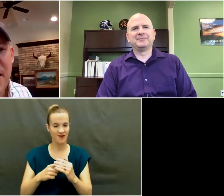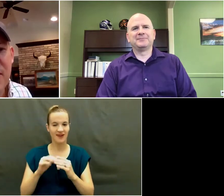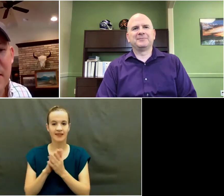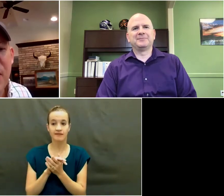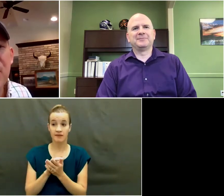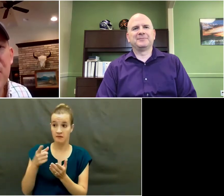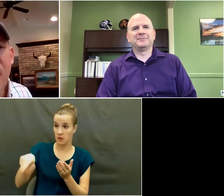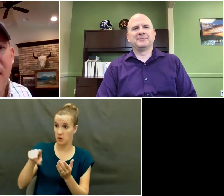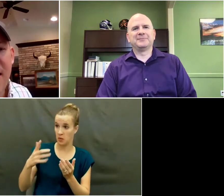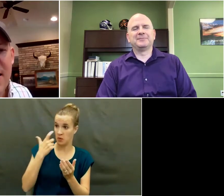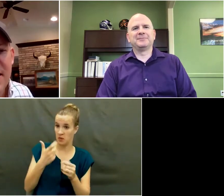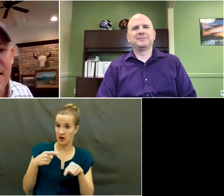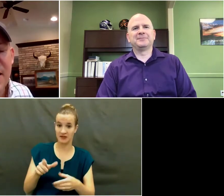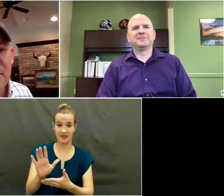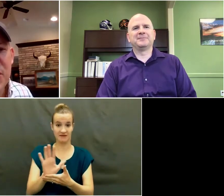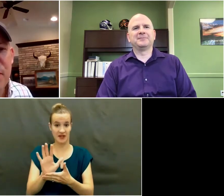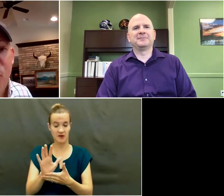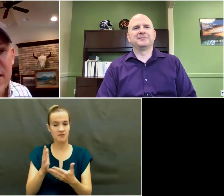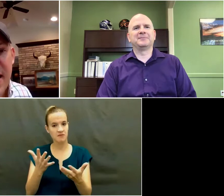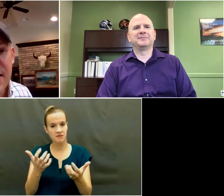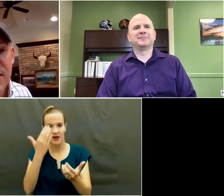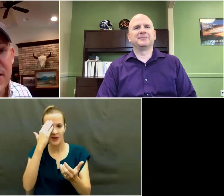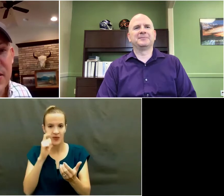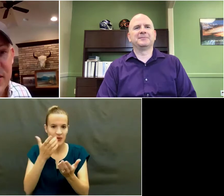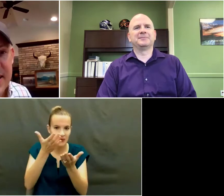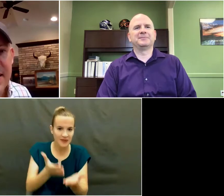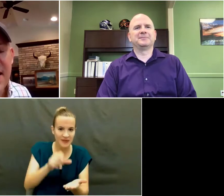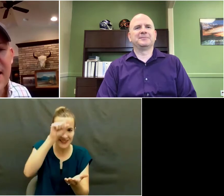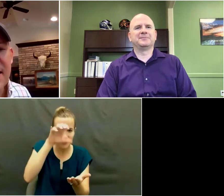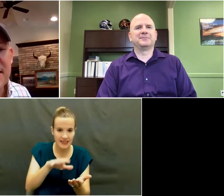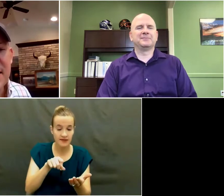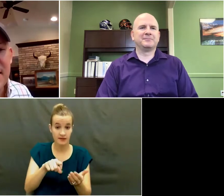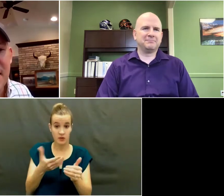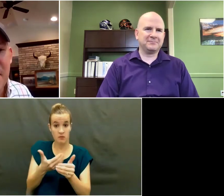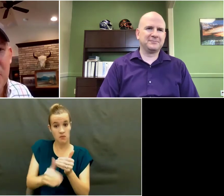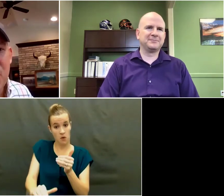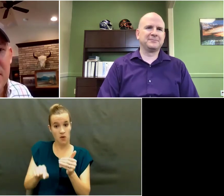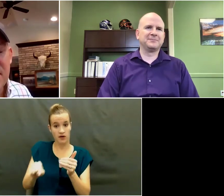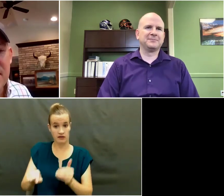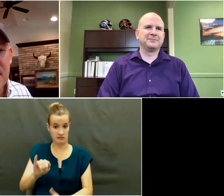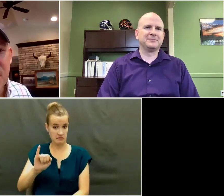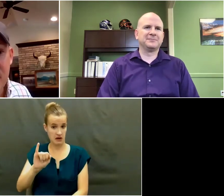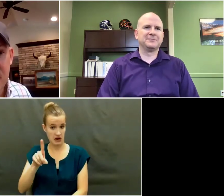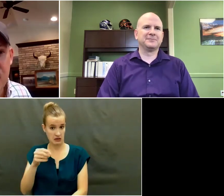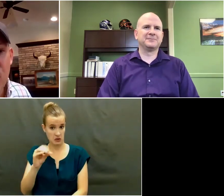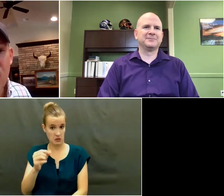about, about who you are. You were born in Idaho in Gooding and you went to the the Gooding School,